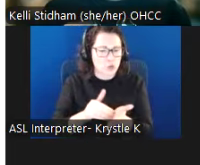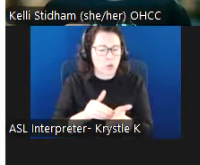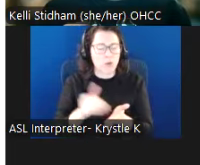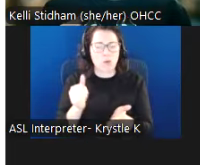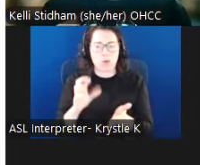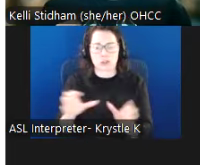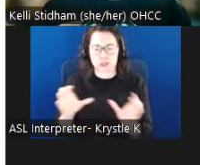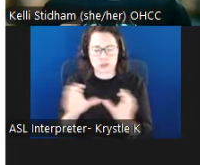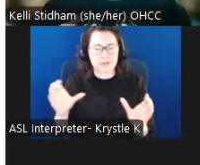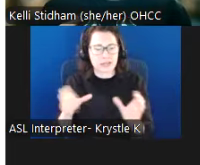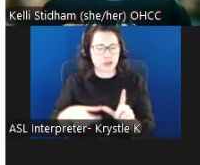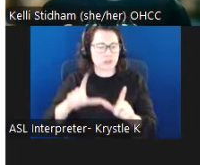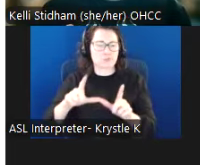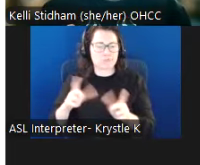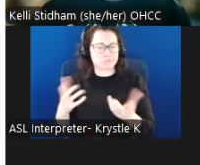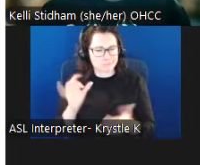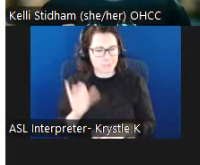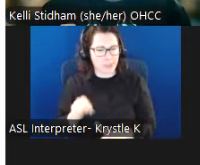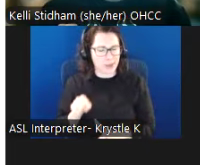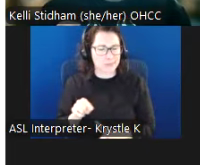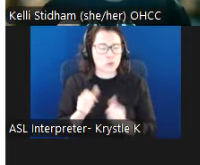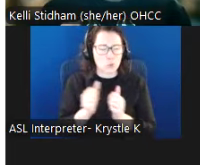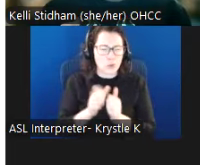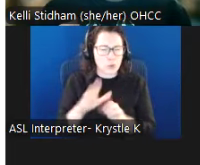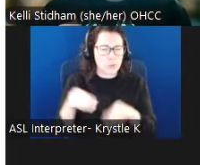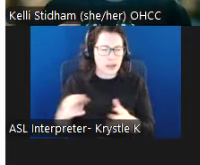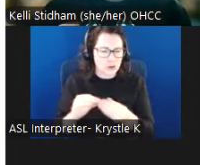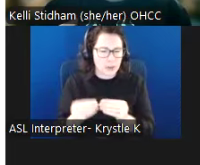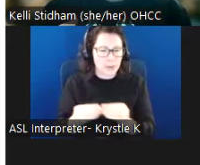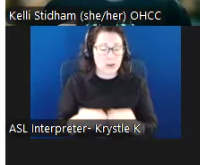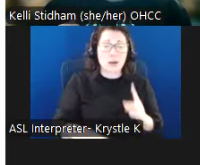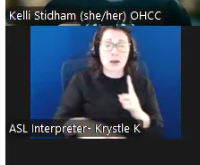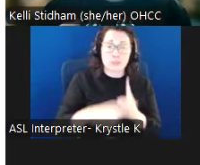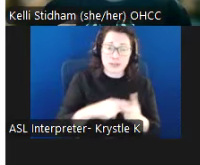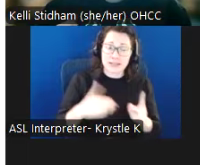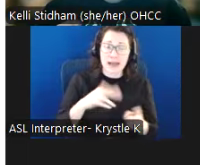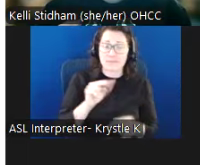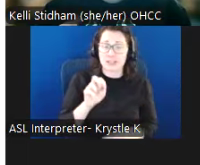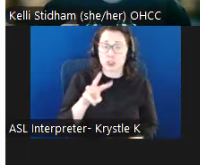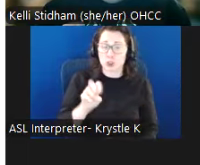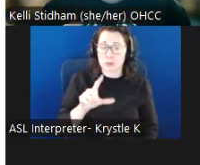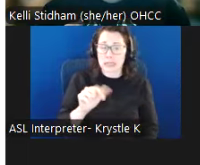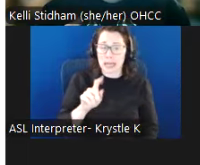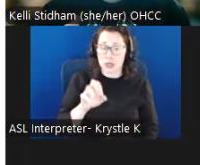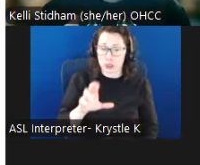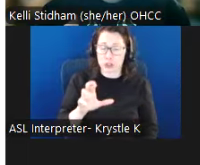number. Uh we also have a newsletter